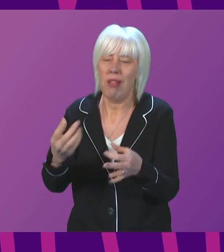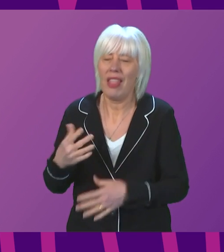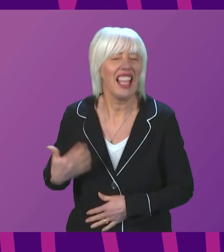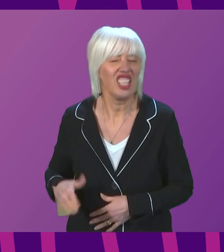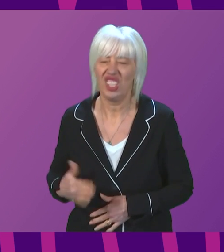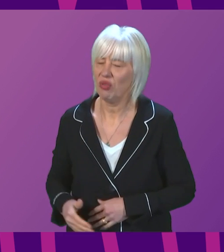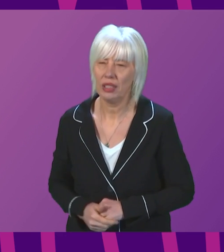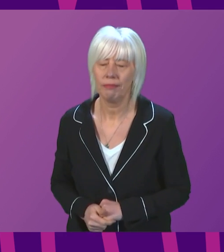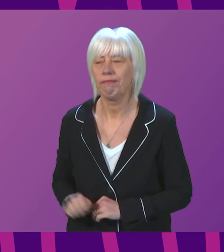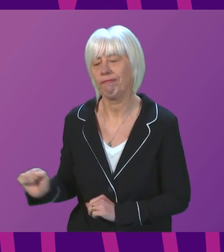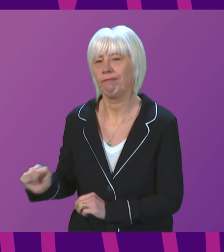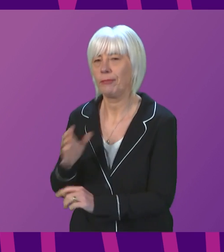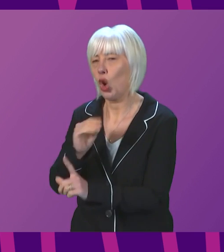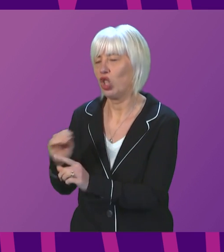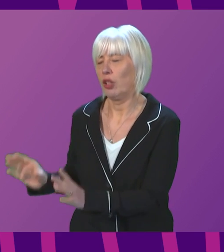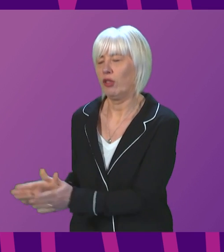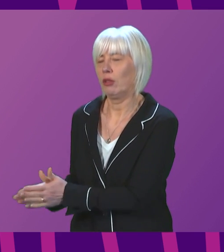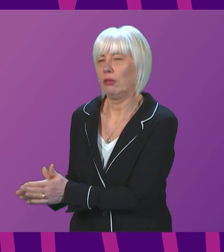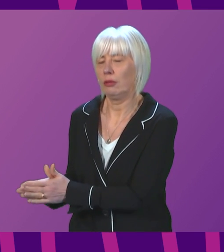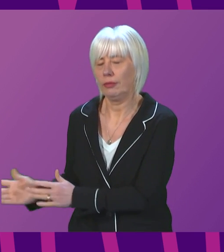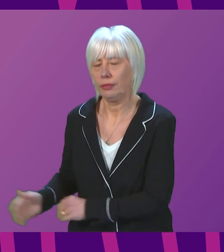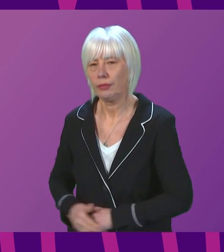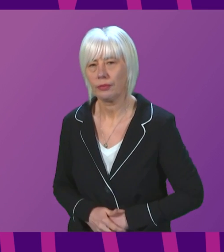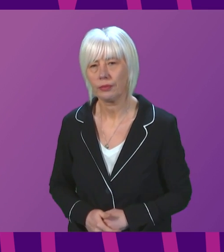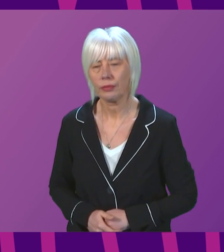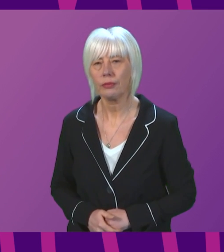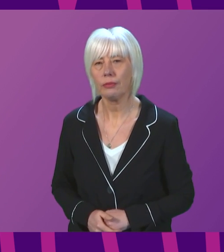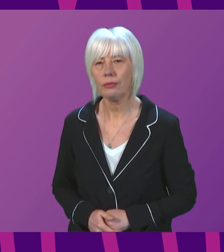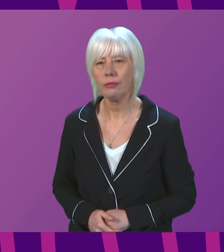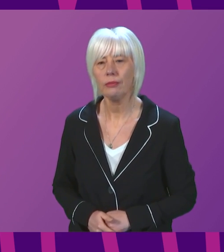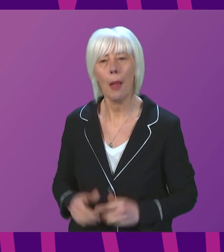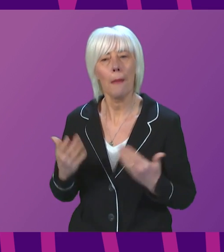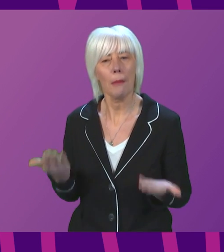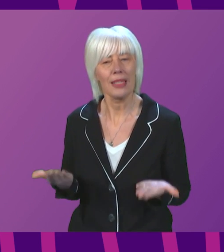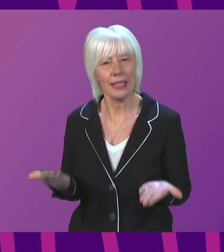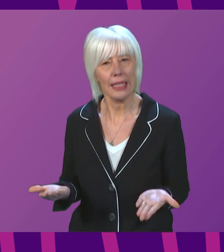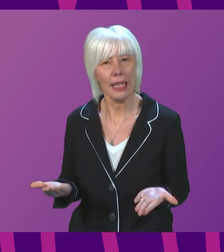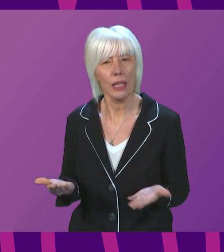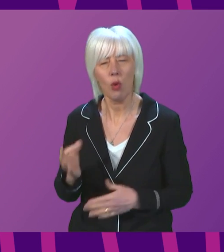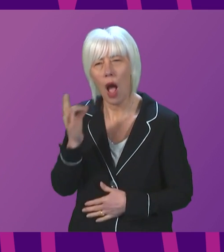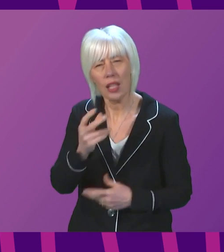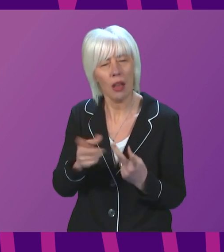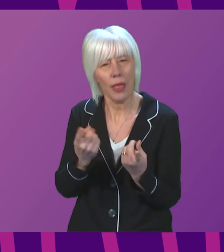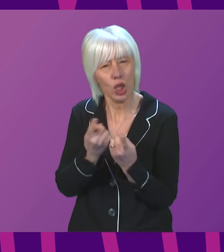However, today, I will ask about another pressing issue.